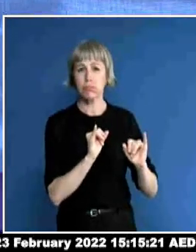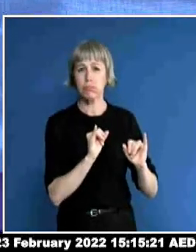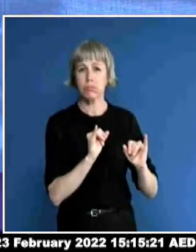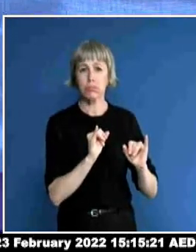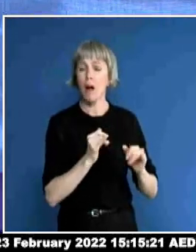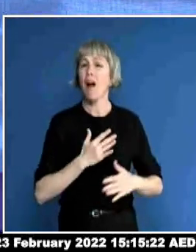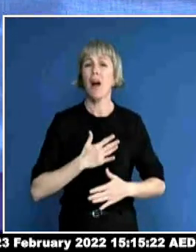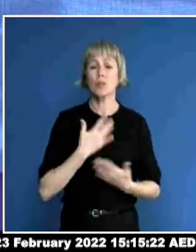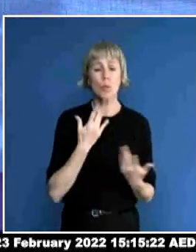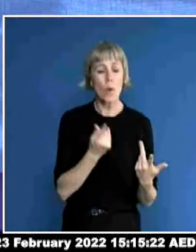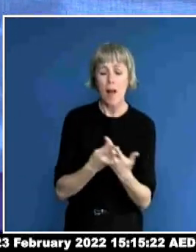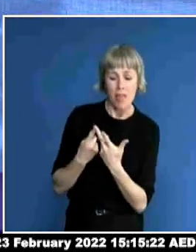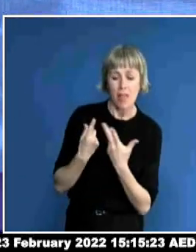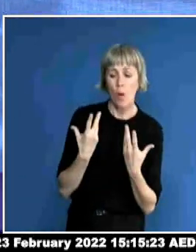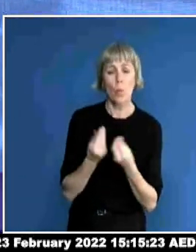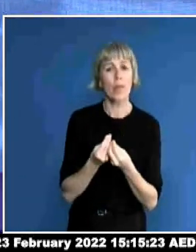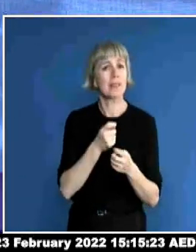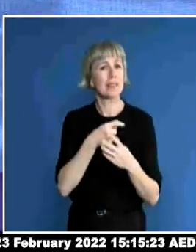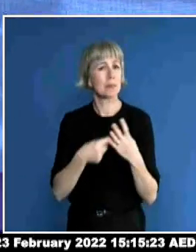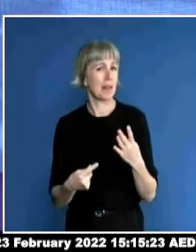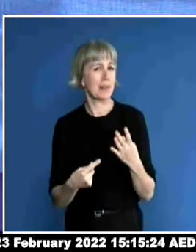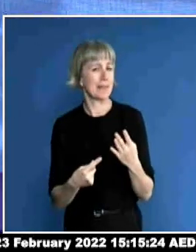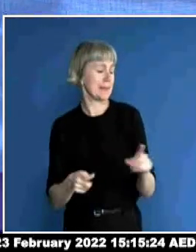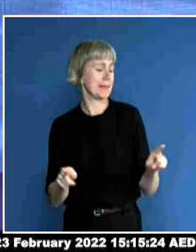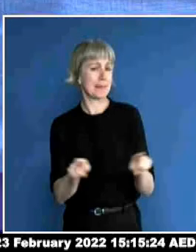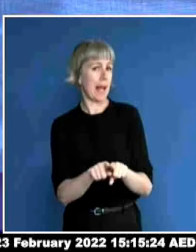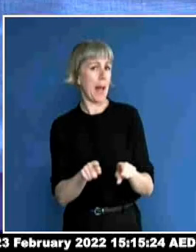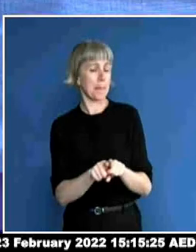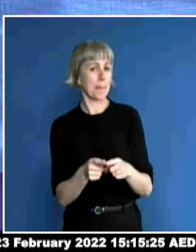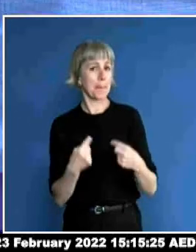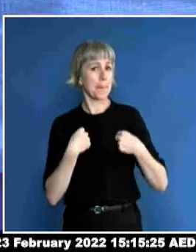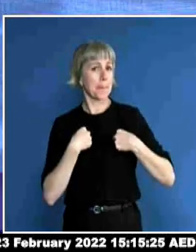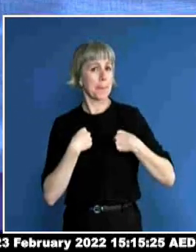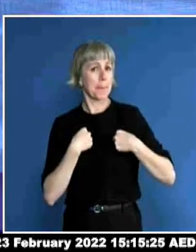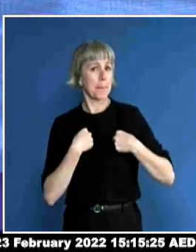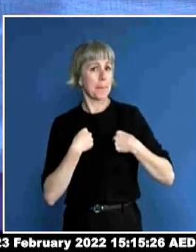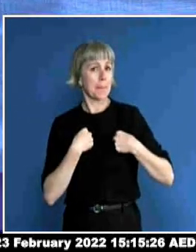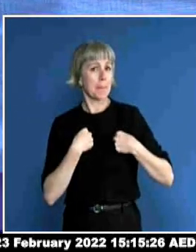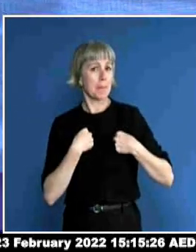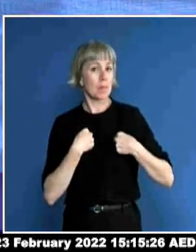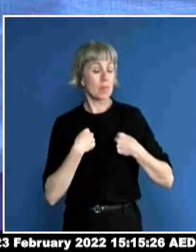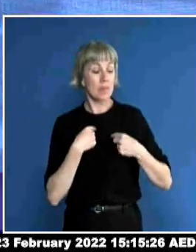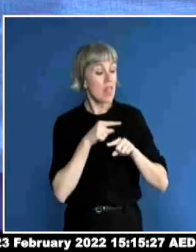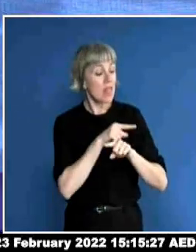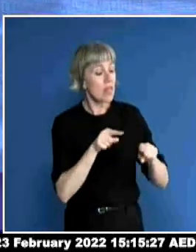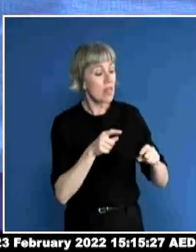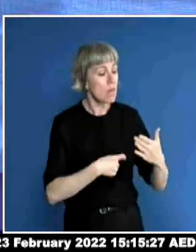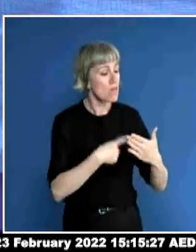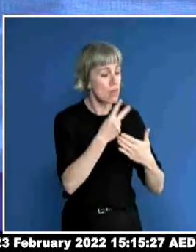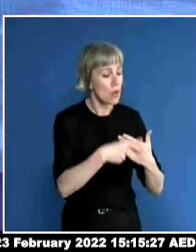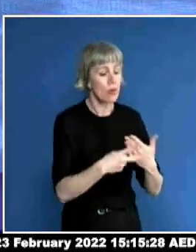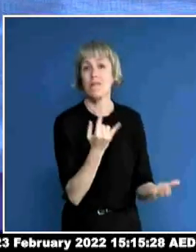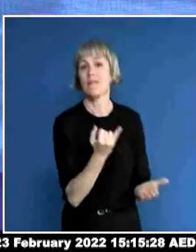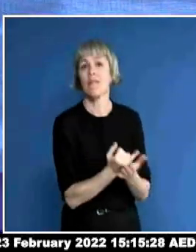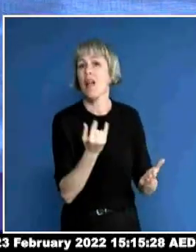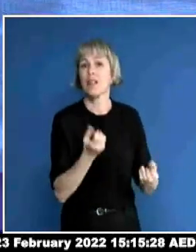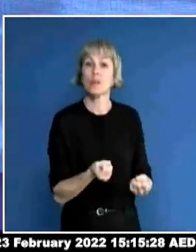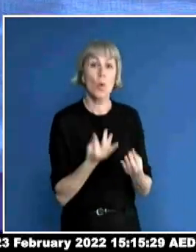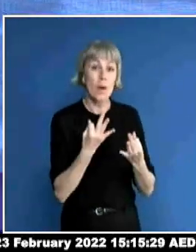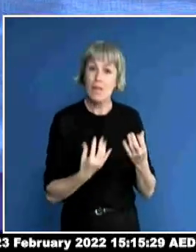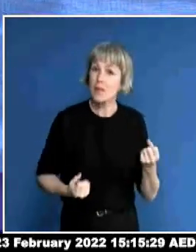the failed program that has a lack of supports, that do not understand a person